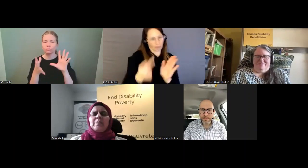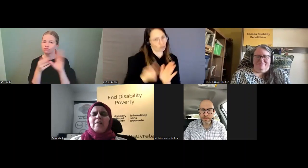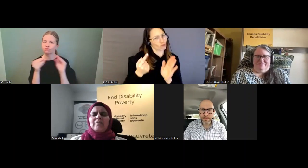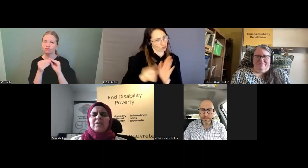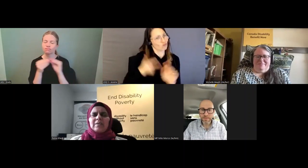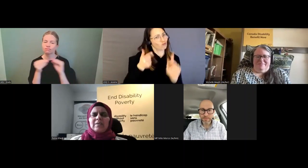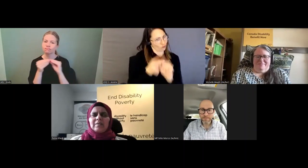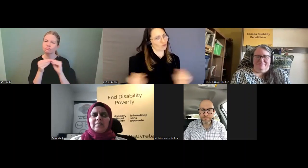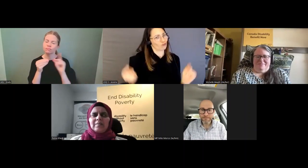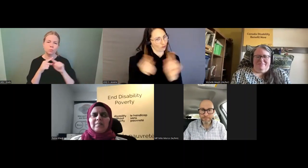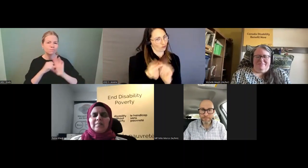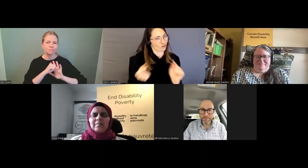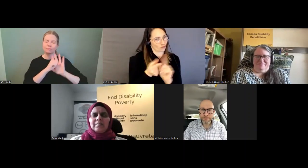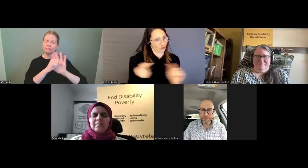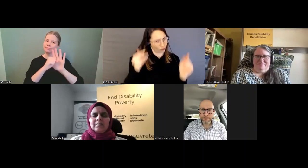POVERTY.